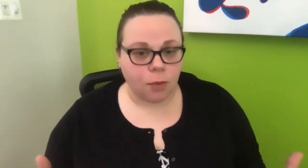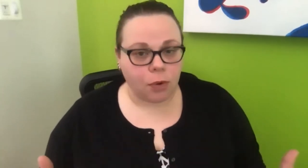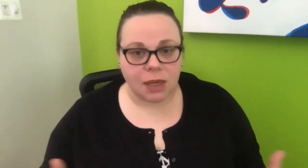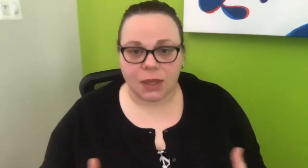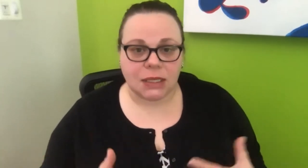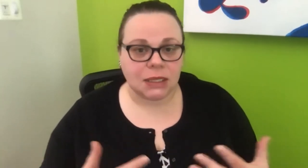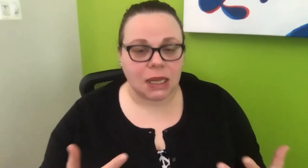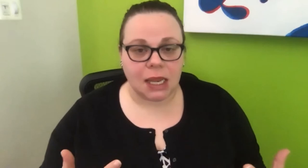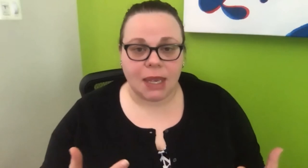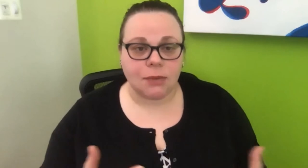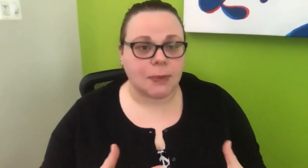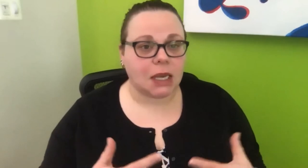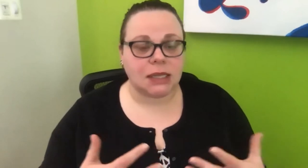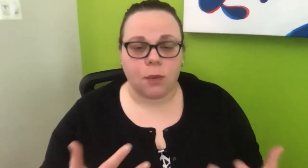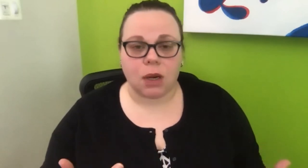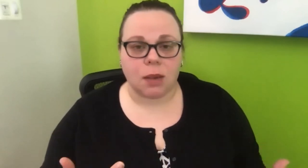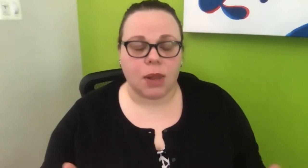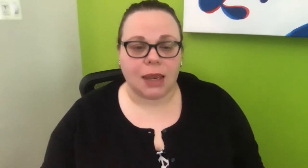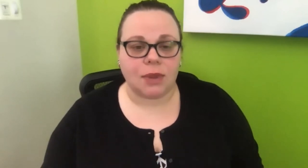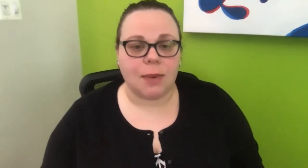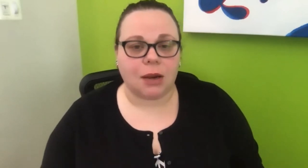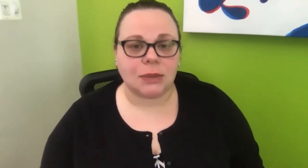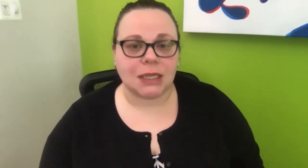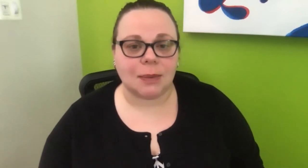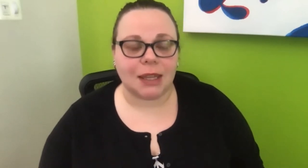and claiming it was because they weren’t compliant with the Americans with Disabilities Act.